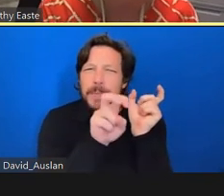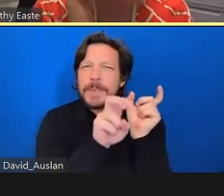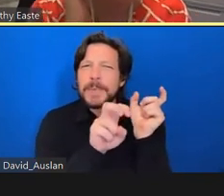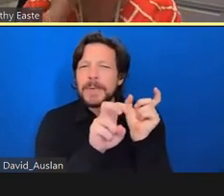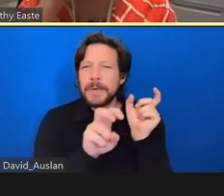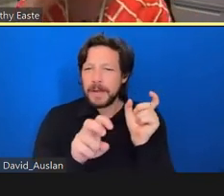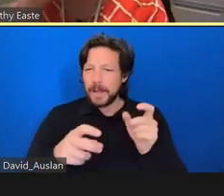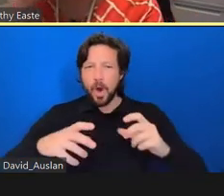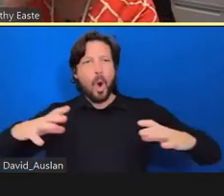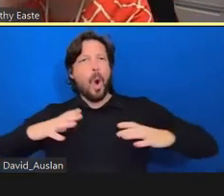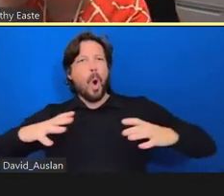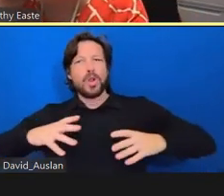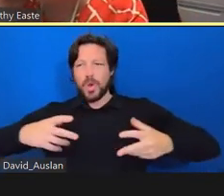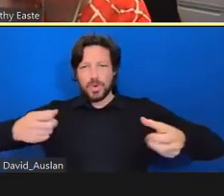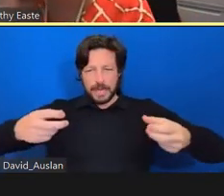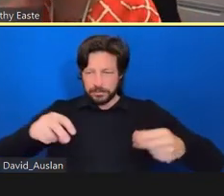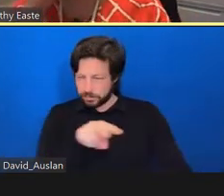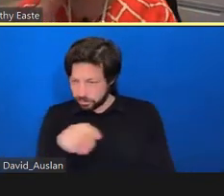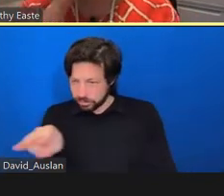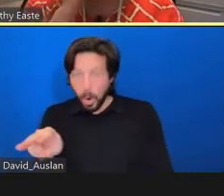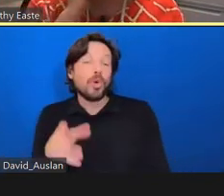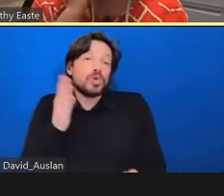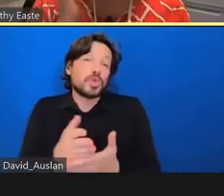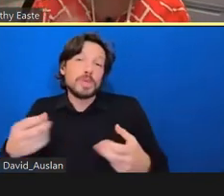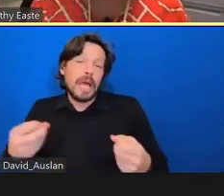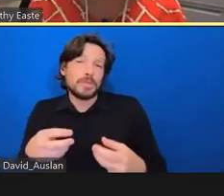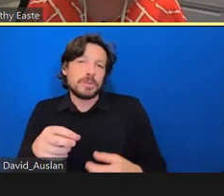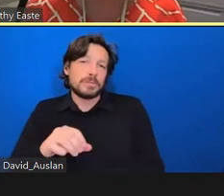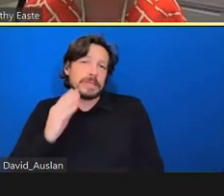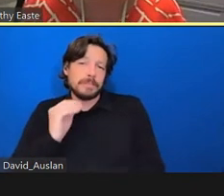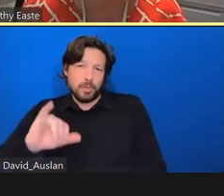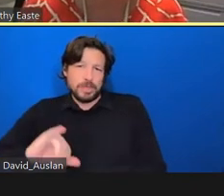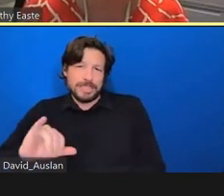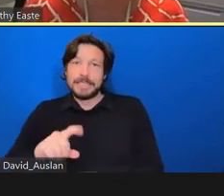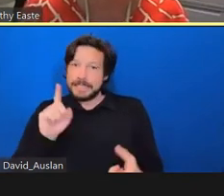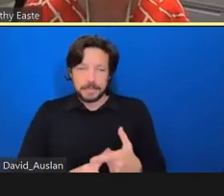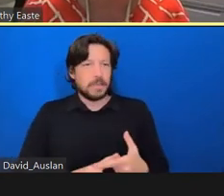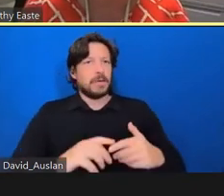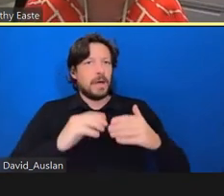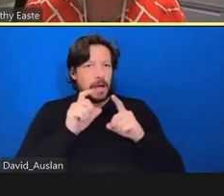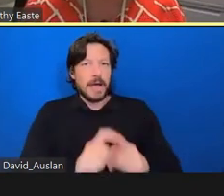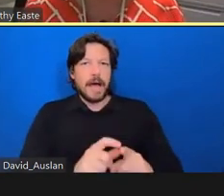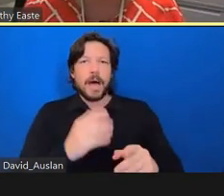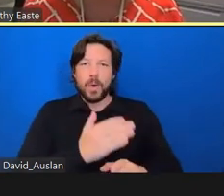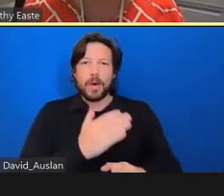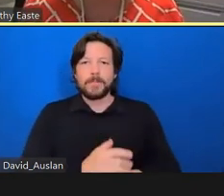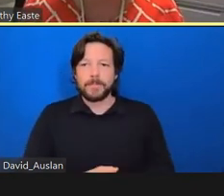auto captions or watch through captions, either way, it is really, really difficult. Even if I